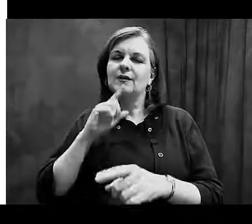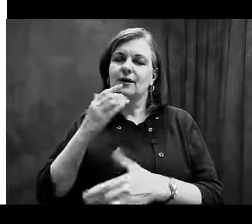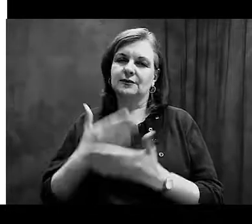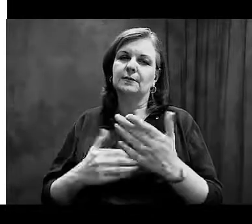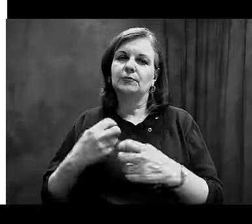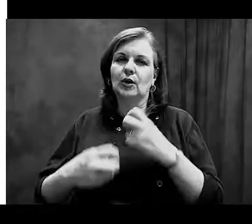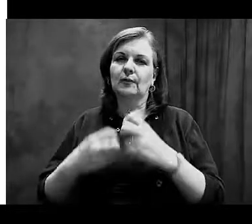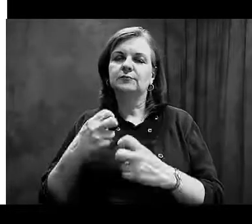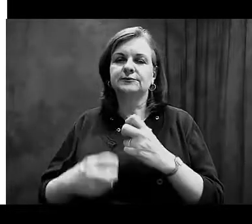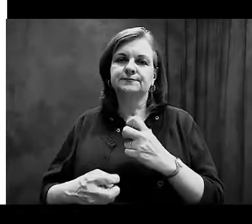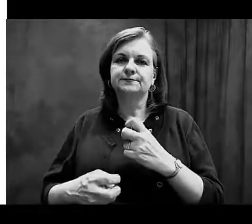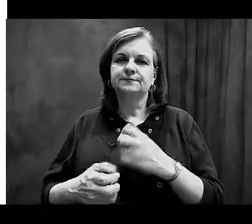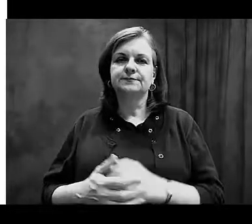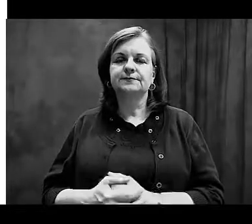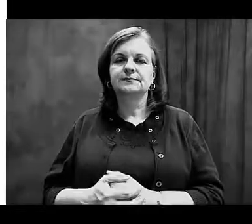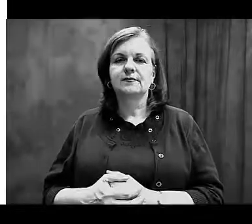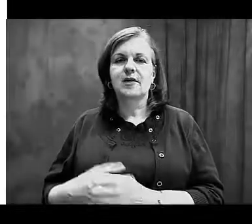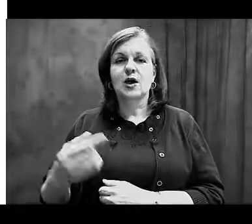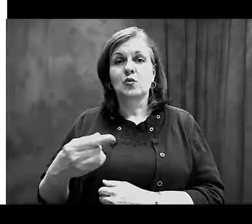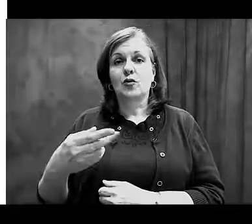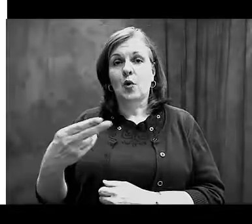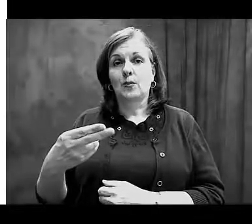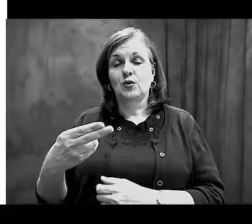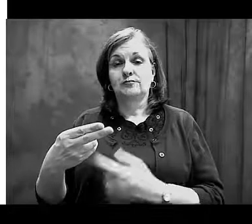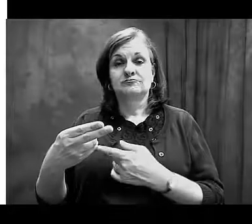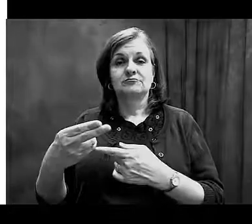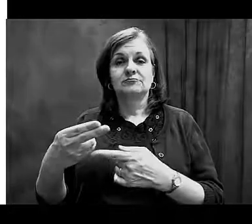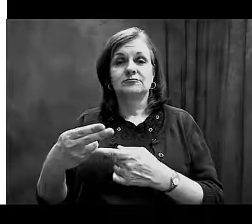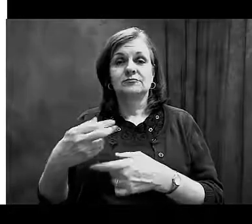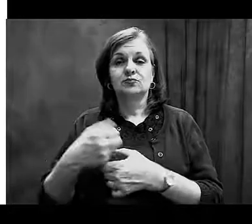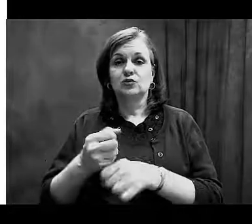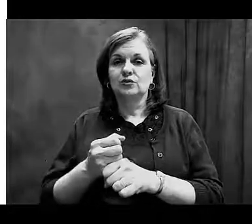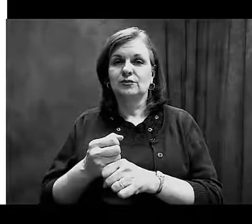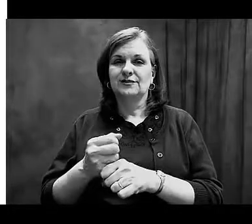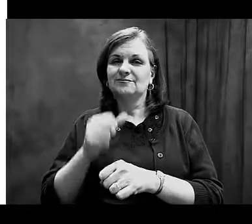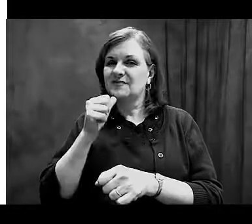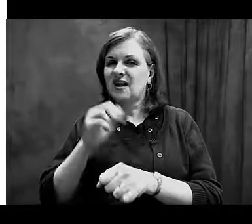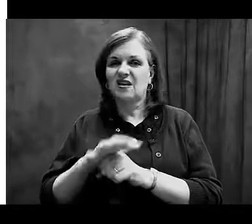now we do have issues with this we look at growth hormone that is produced